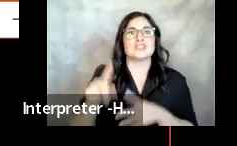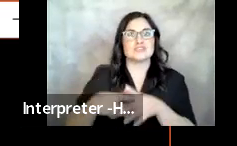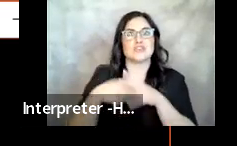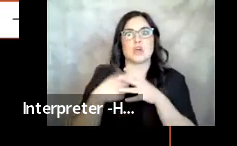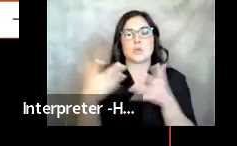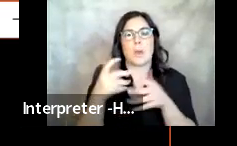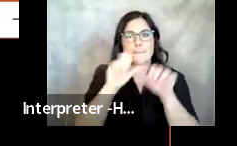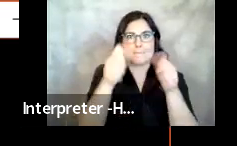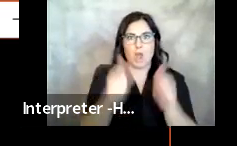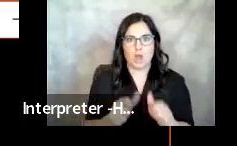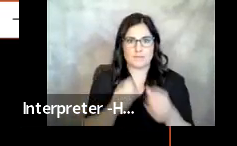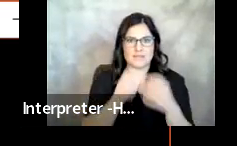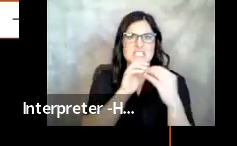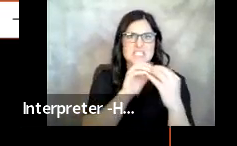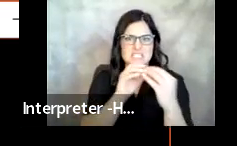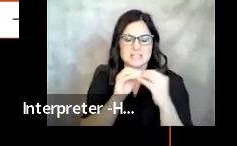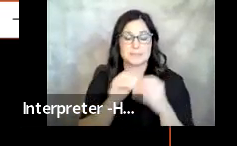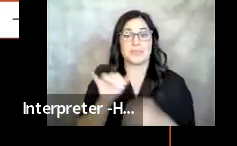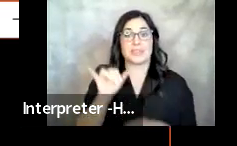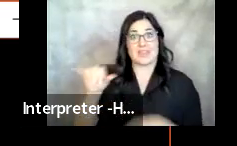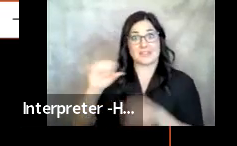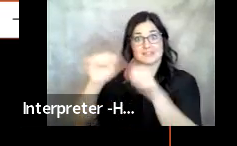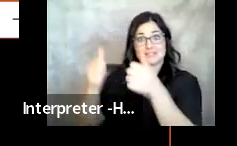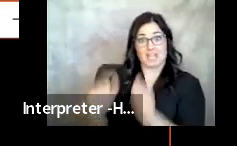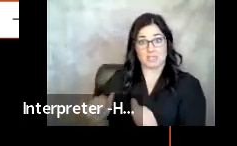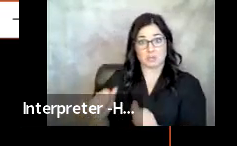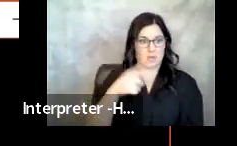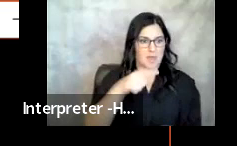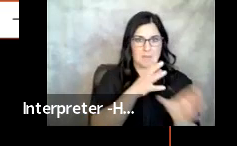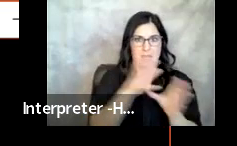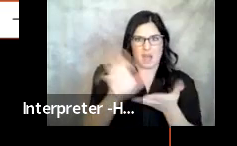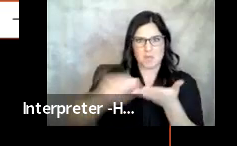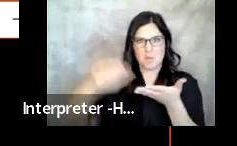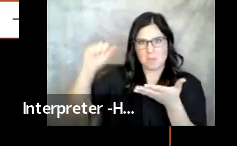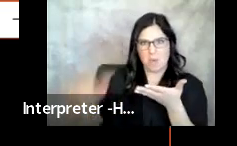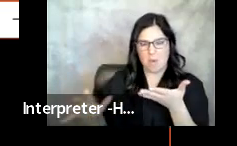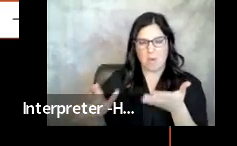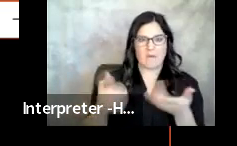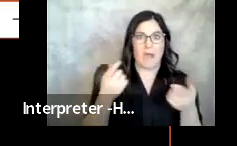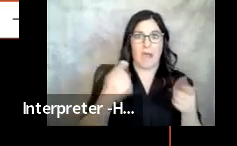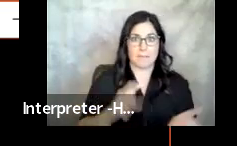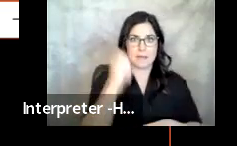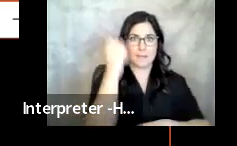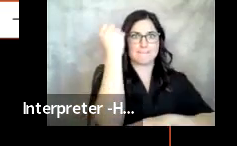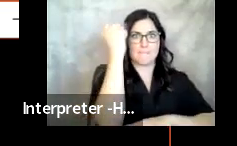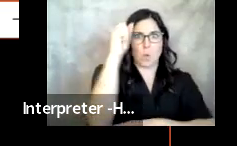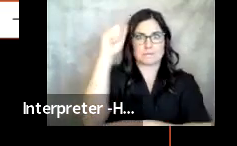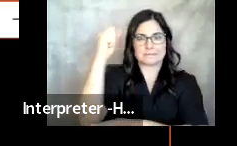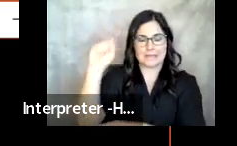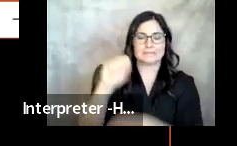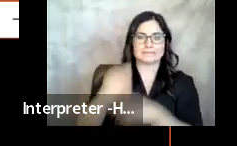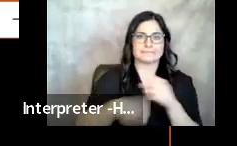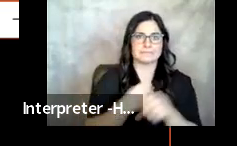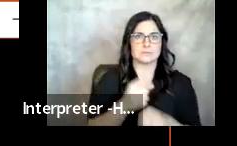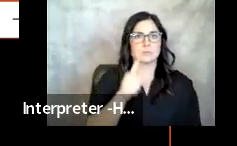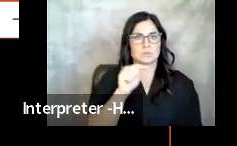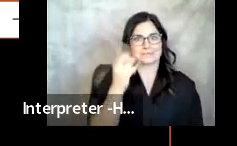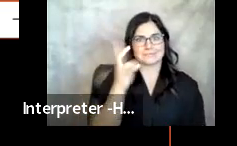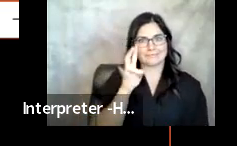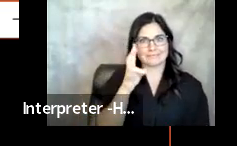The Robert E Lee statue was slated. To be removed. And there was a big protest. In 2017. To try to. Keep it.